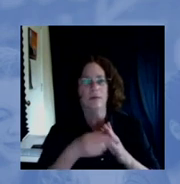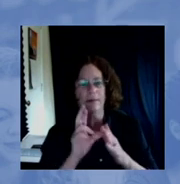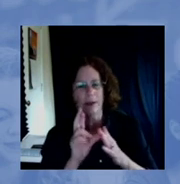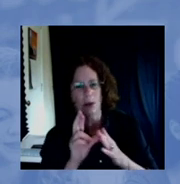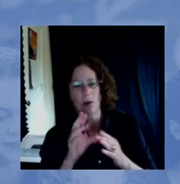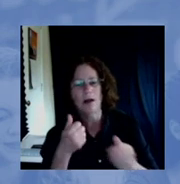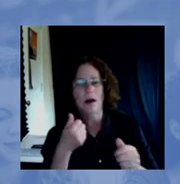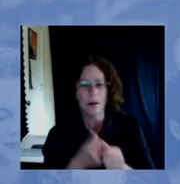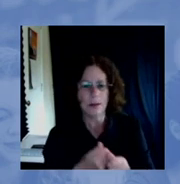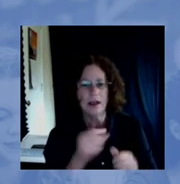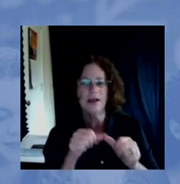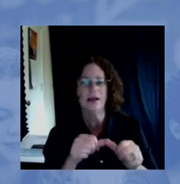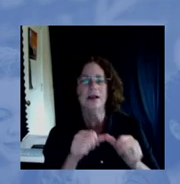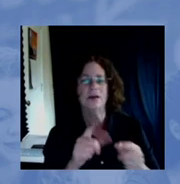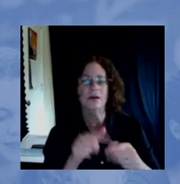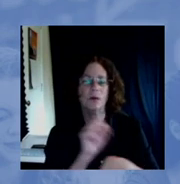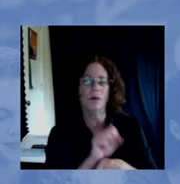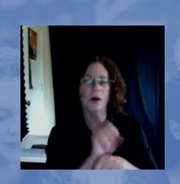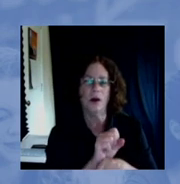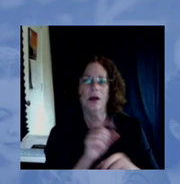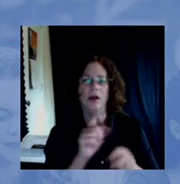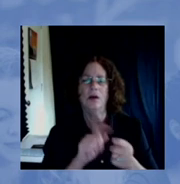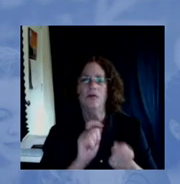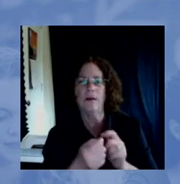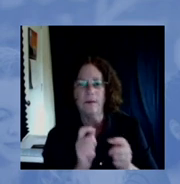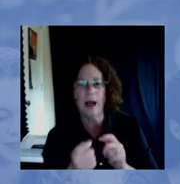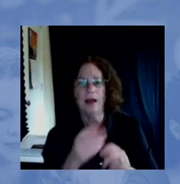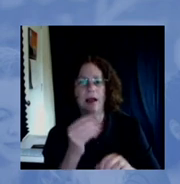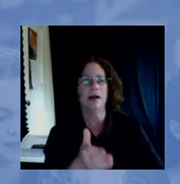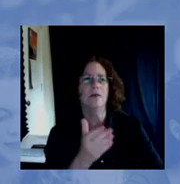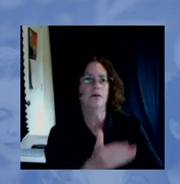TO WORK TOWARDS REFINING AND IMPROVING OUR EQUITY PRACTICE.